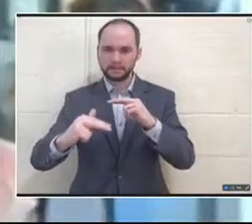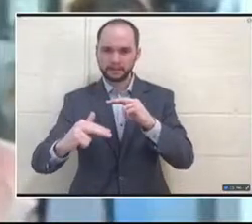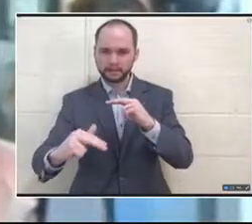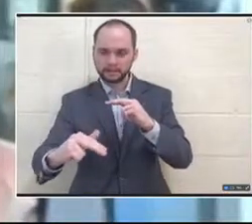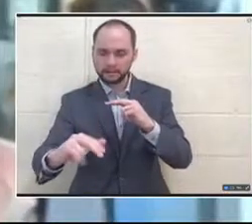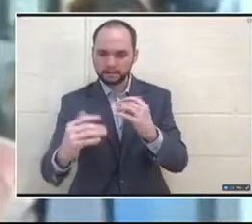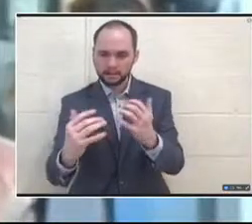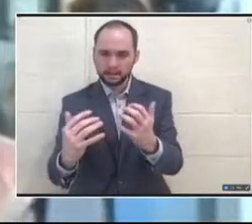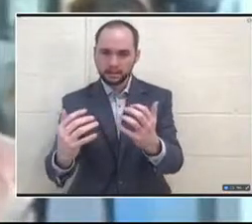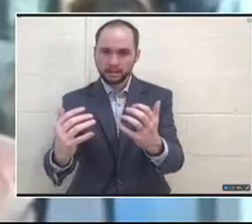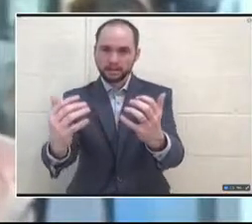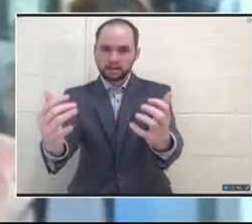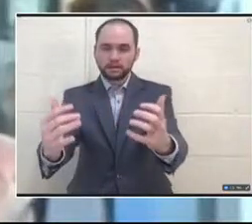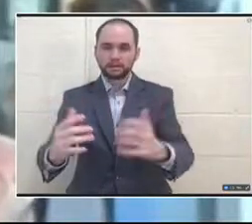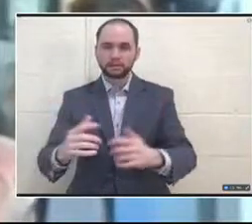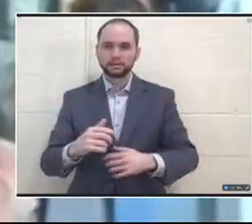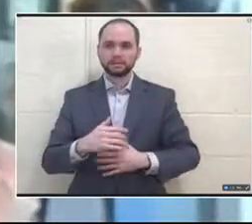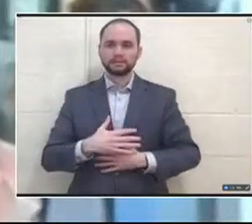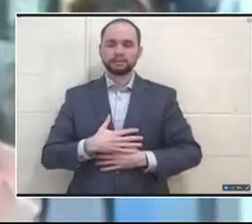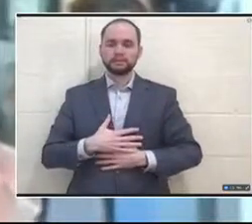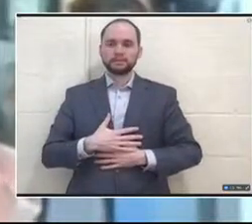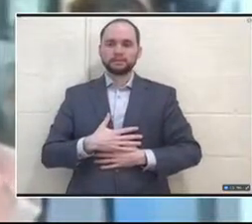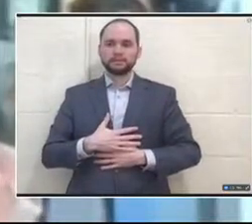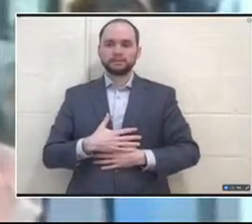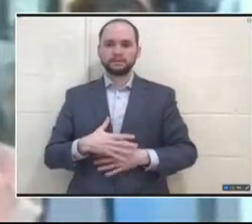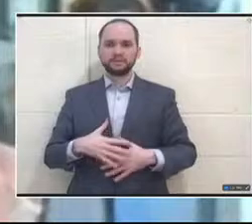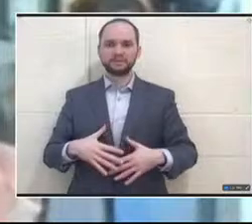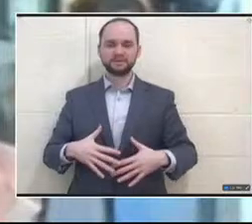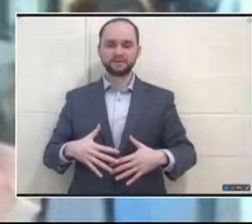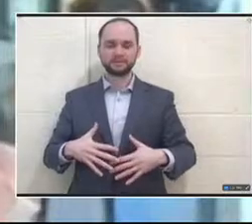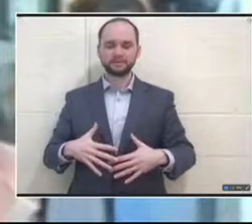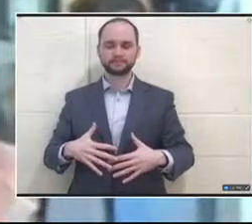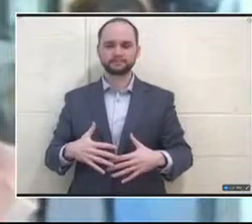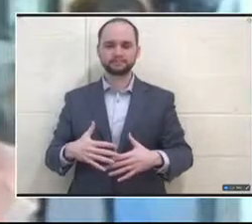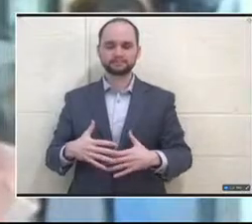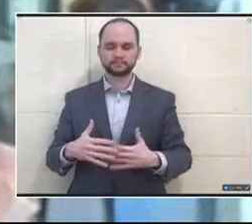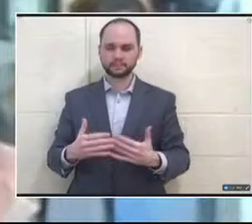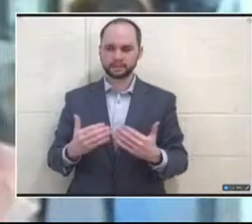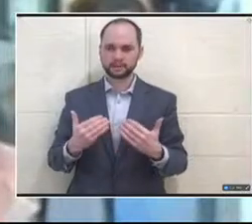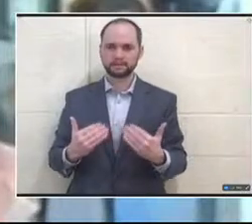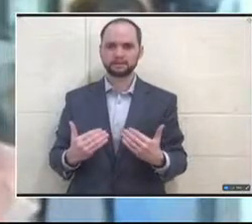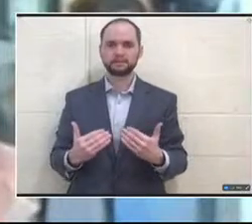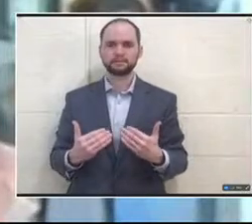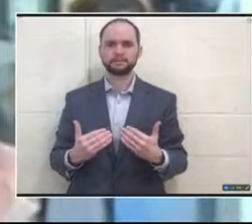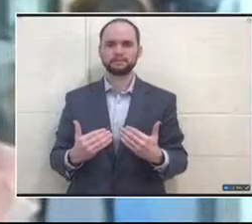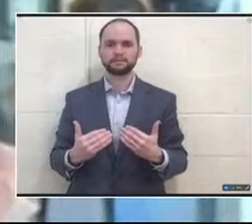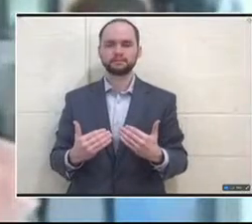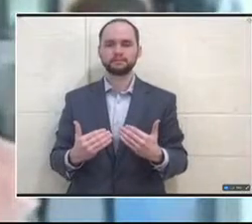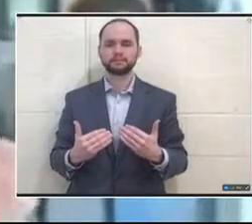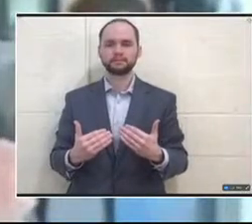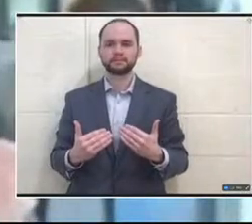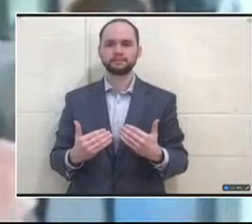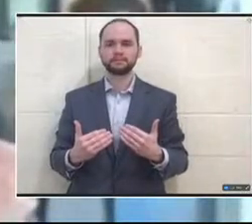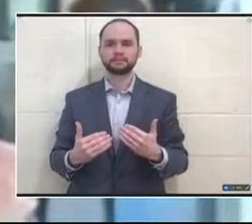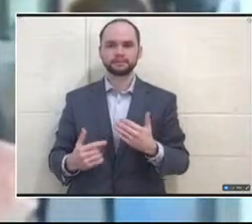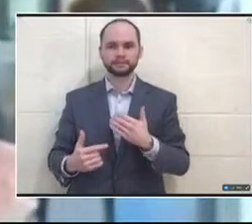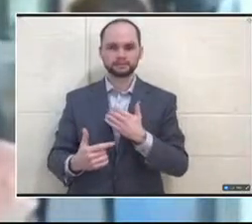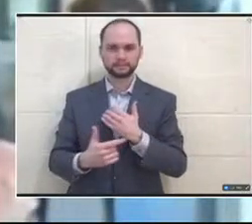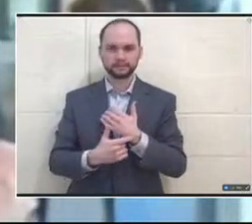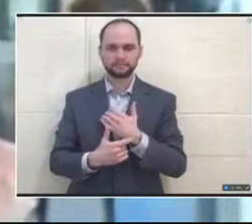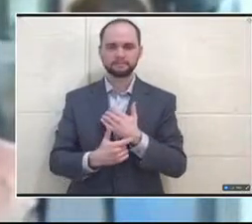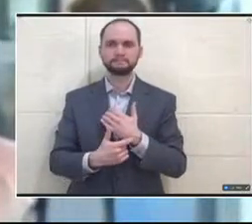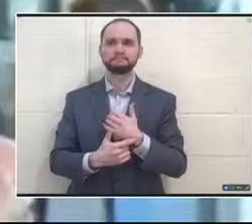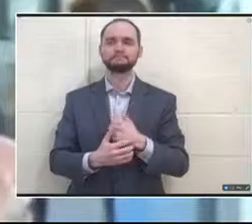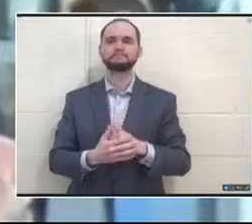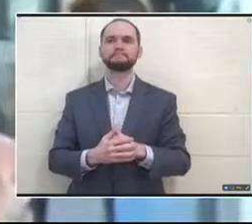knowing that the moment was here. It had arrived. And when Mr. Harold Ickes gave the introduction